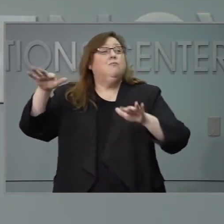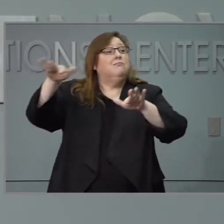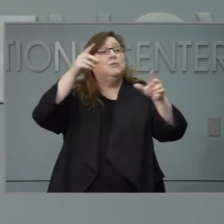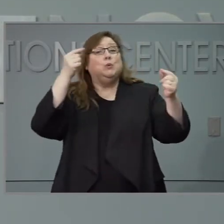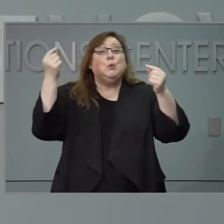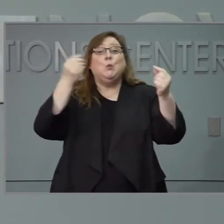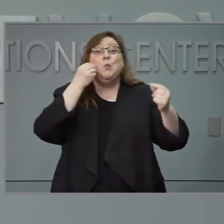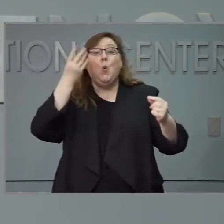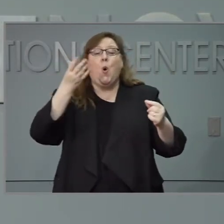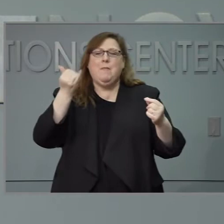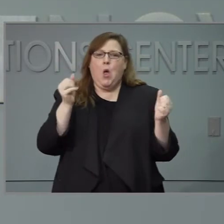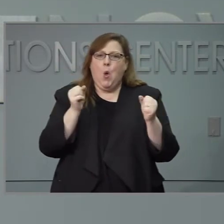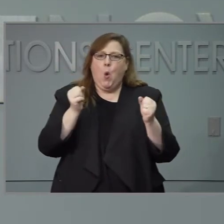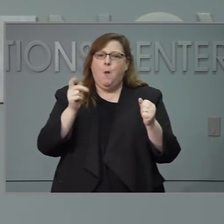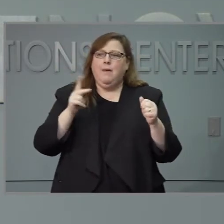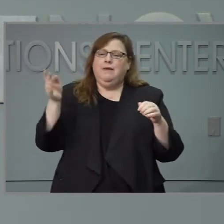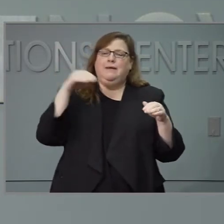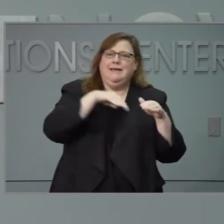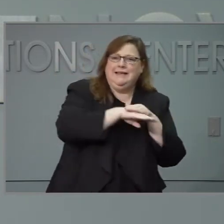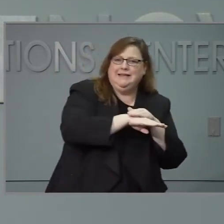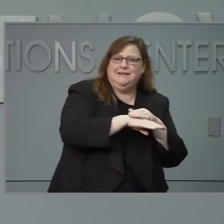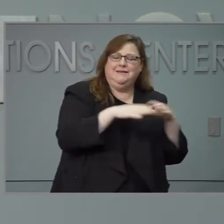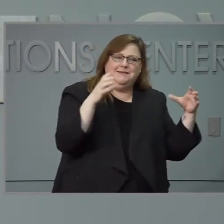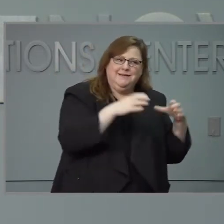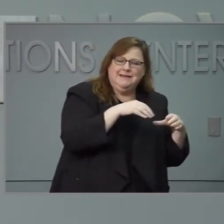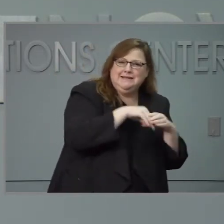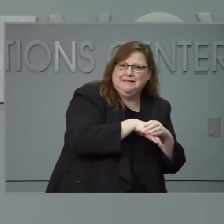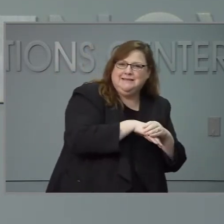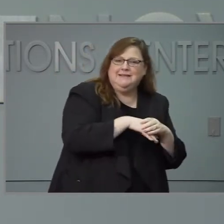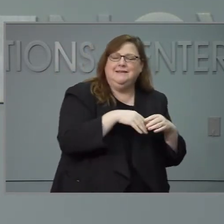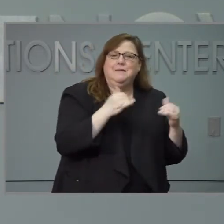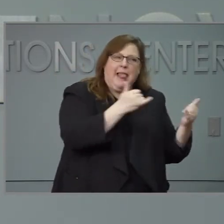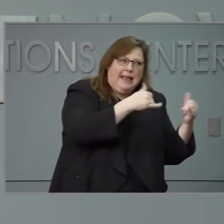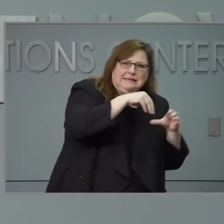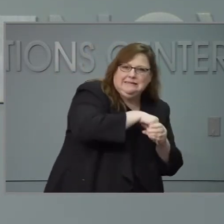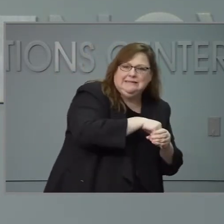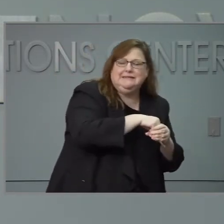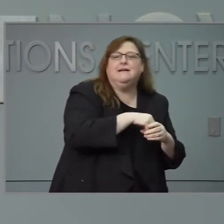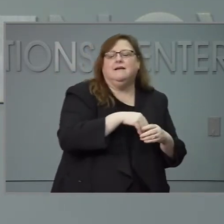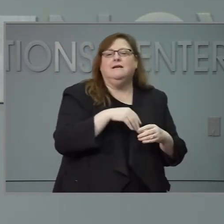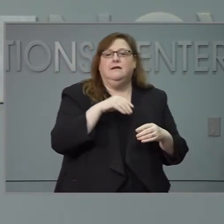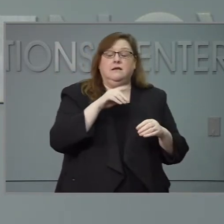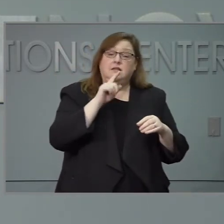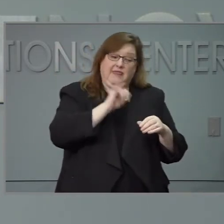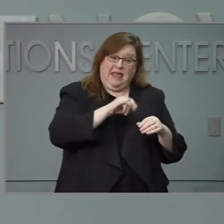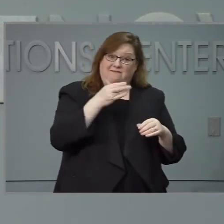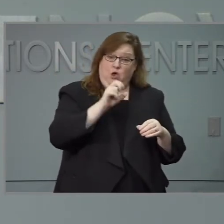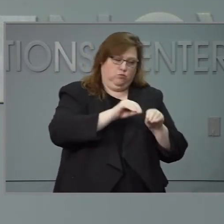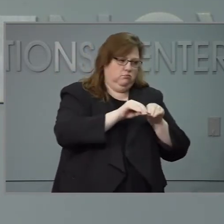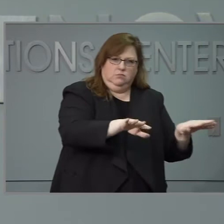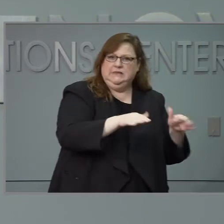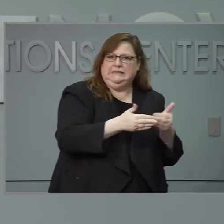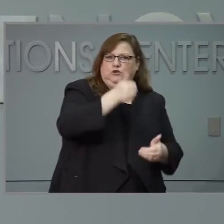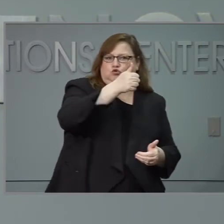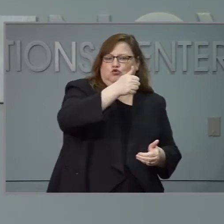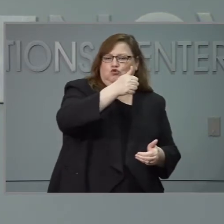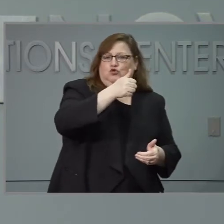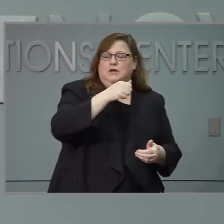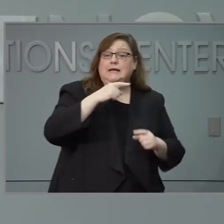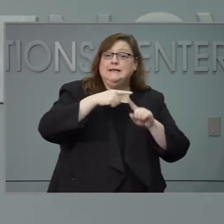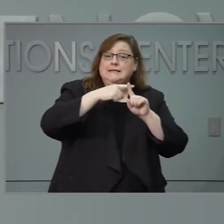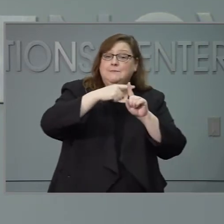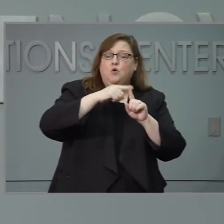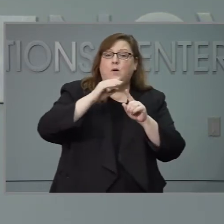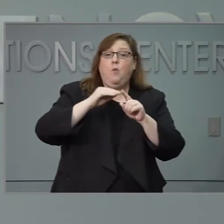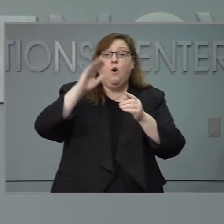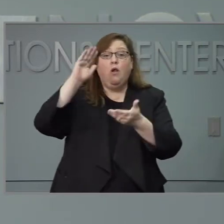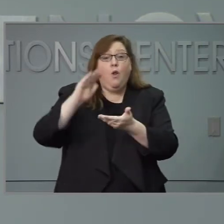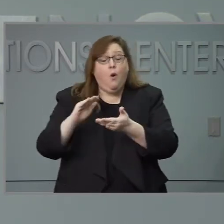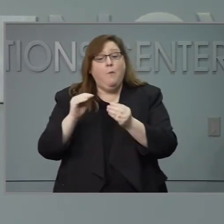HACER PARA DEVOLVER LA ECONOMÍA, PROTEGER A LOS MÁS VULNERABLES